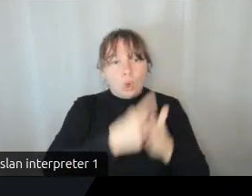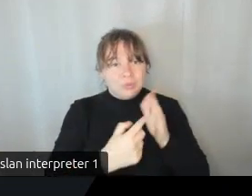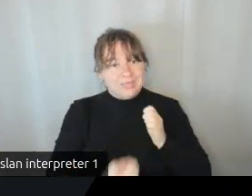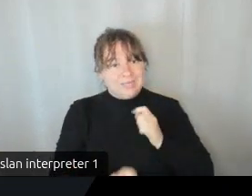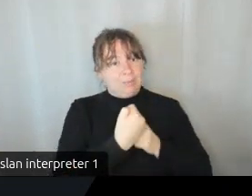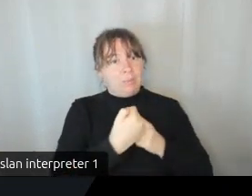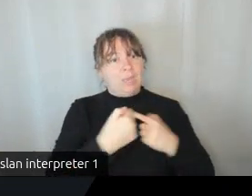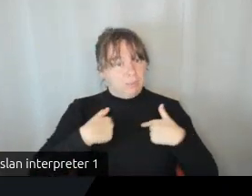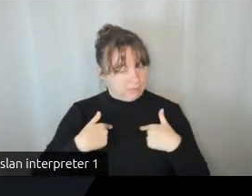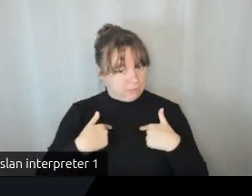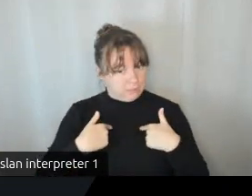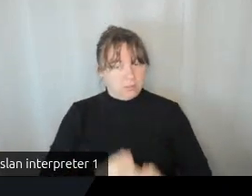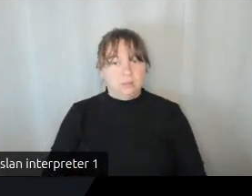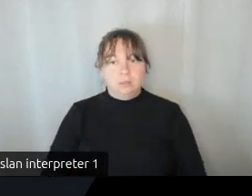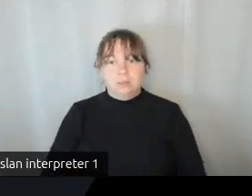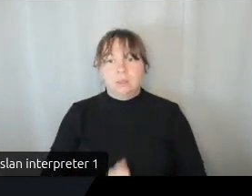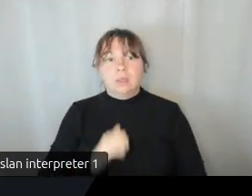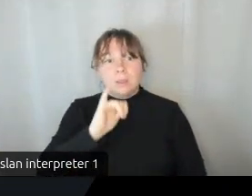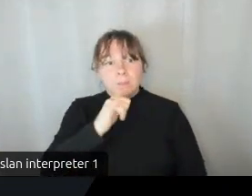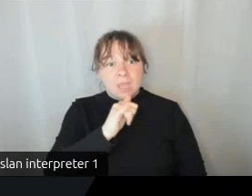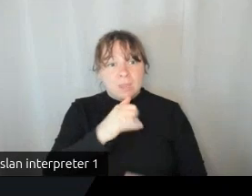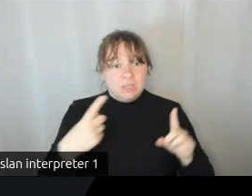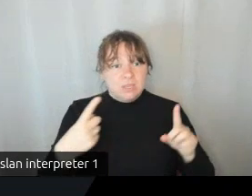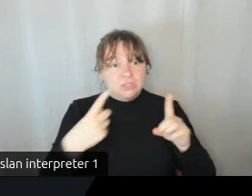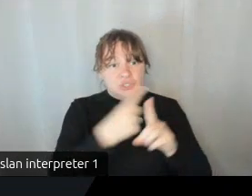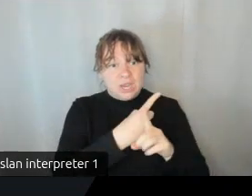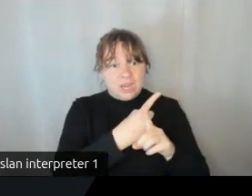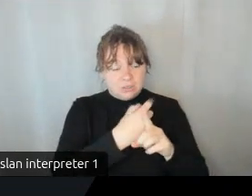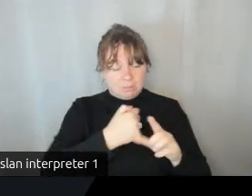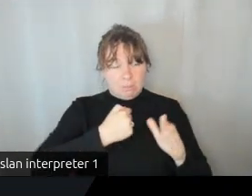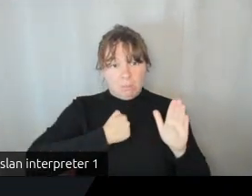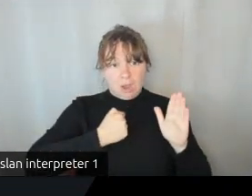a request can be to change the remove condition that involves the name person or stop the order